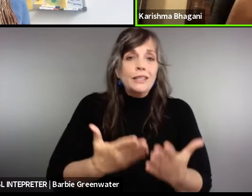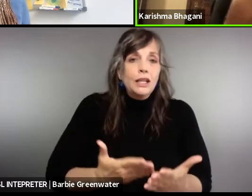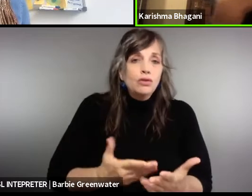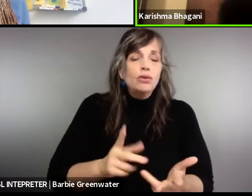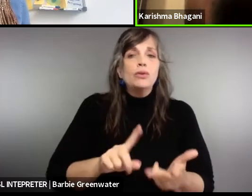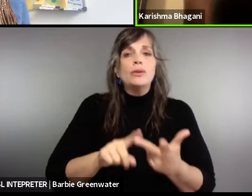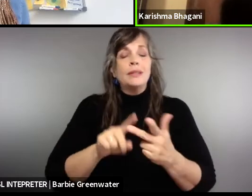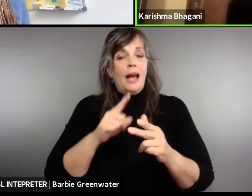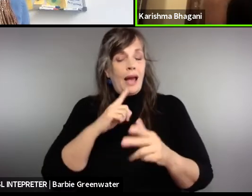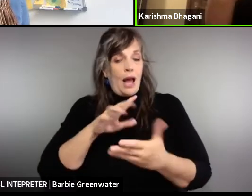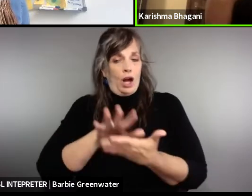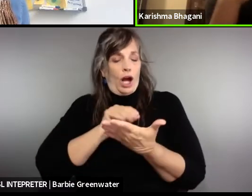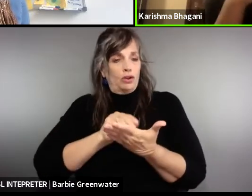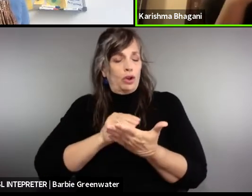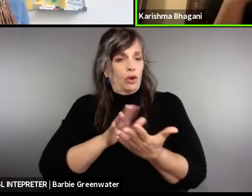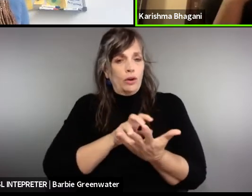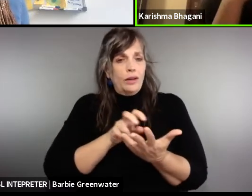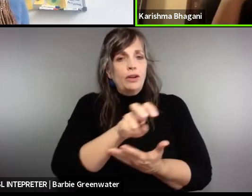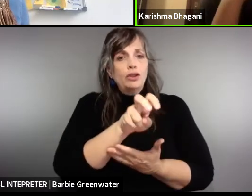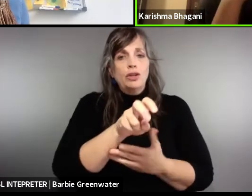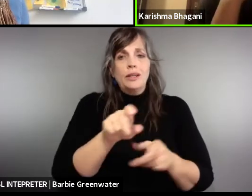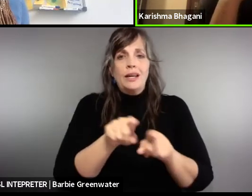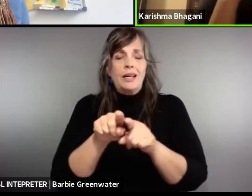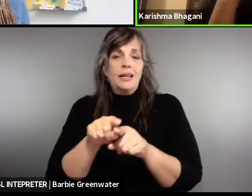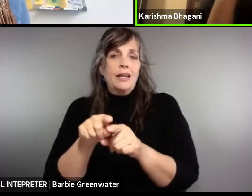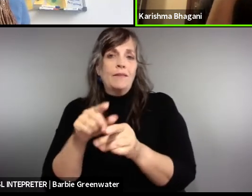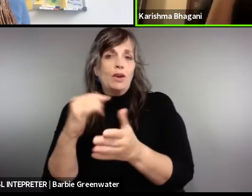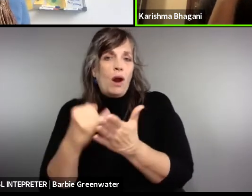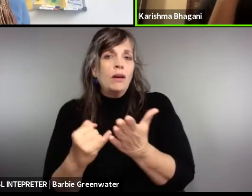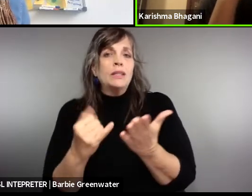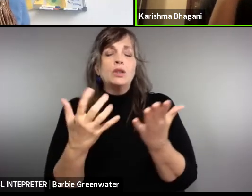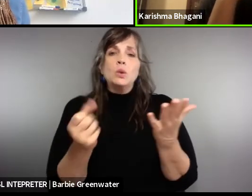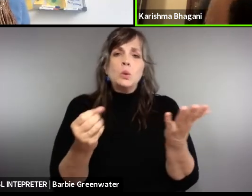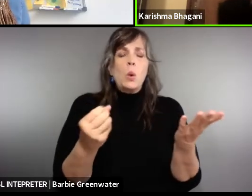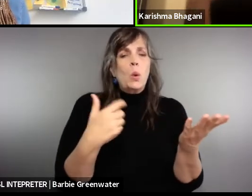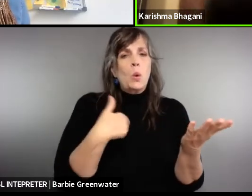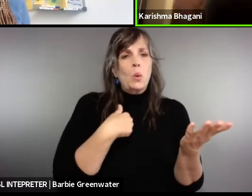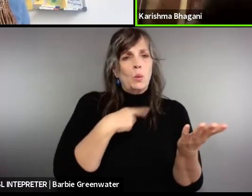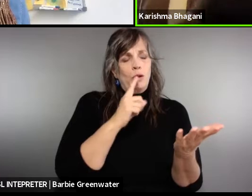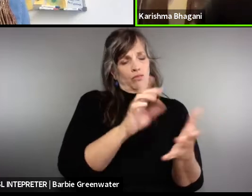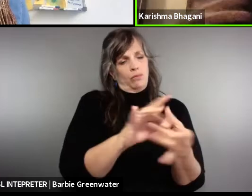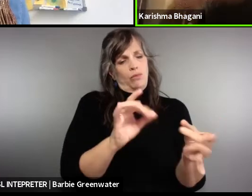and then even artists, right? And, so I hear you when you talk about it just being a space